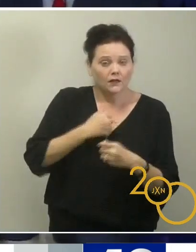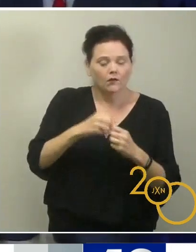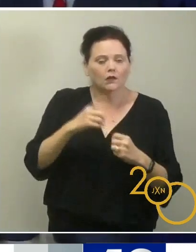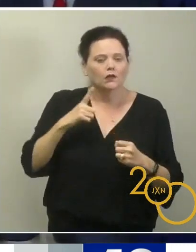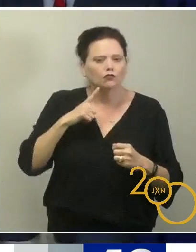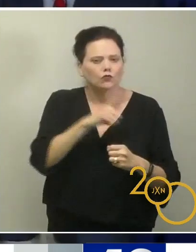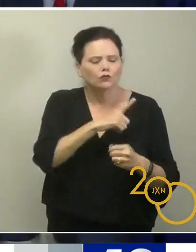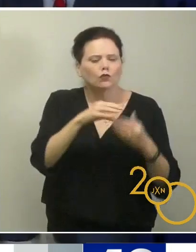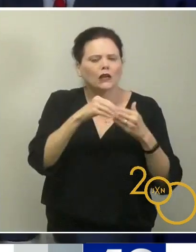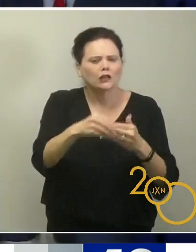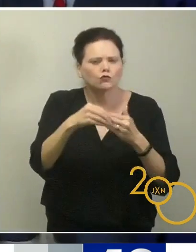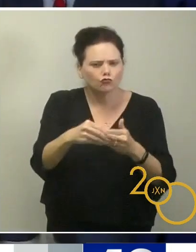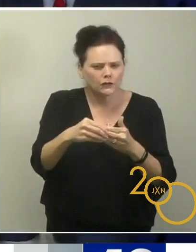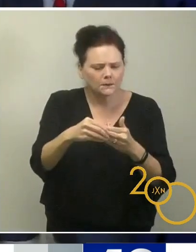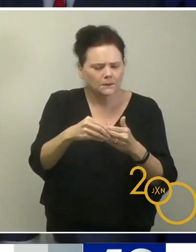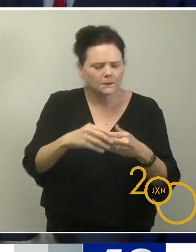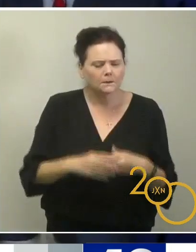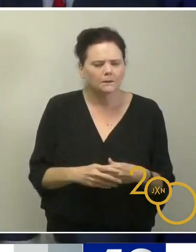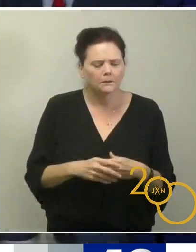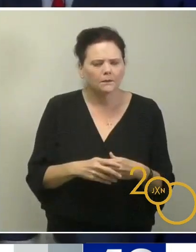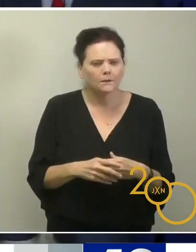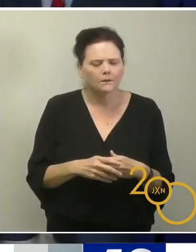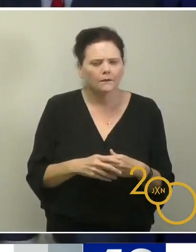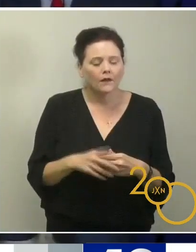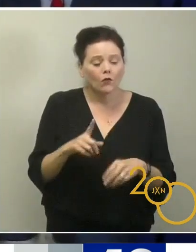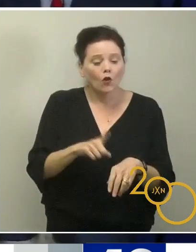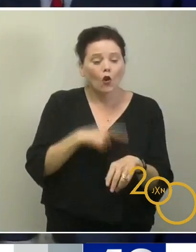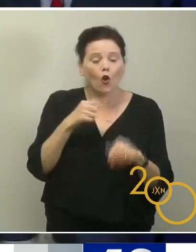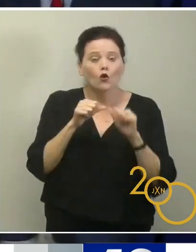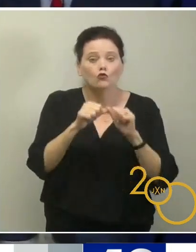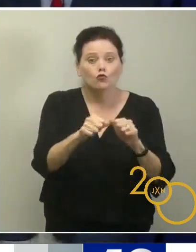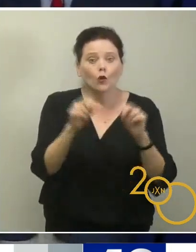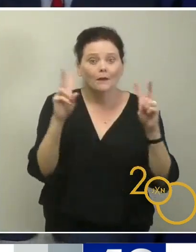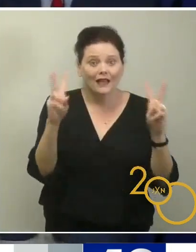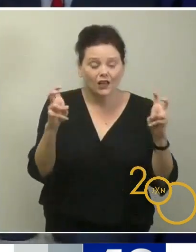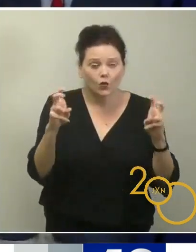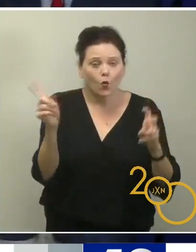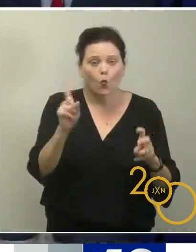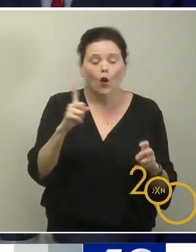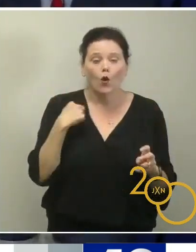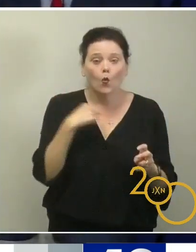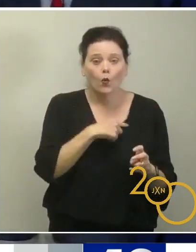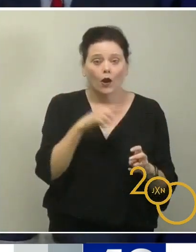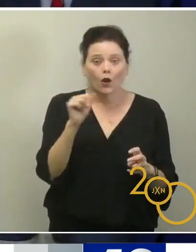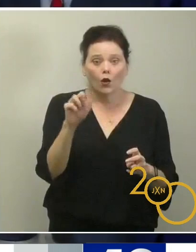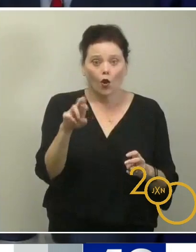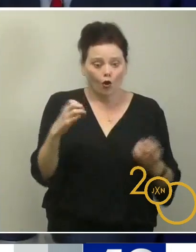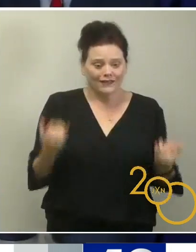I KNOW I'M SURE THEY HAVE BEEN INVOLVED IN CONVERSATION SURROUNDING THE LONG-TERM ISSUES. I KNOW I HAVE BEEN INVOLVED